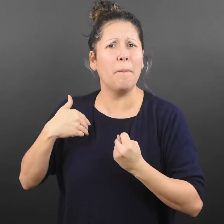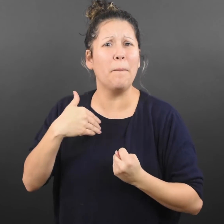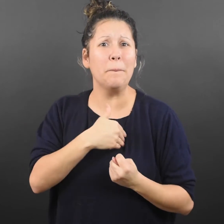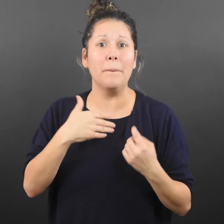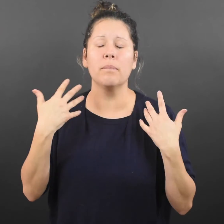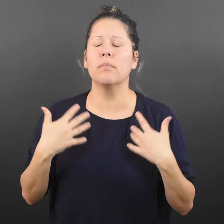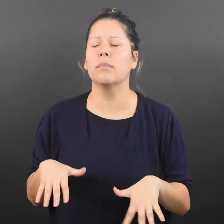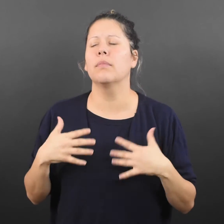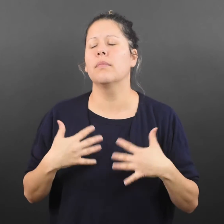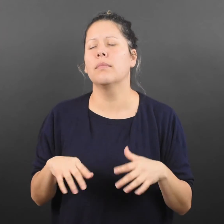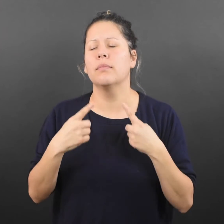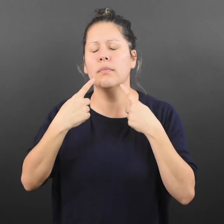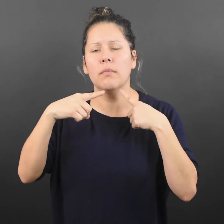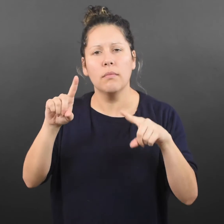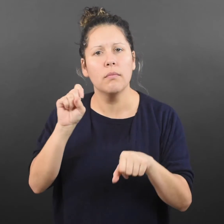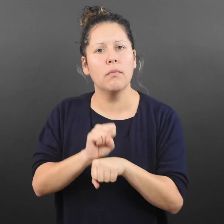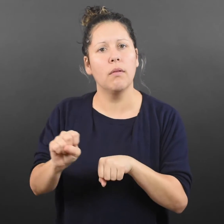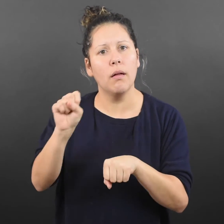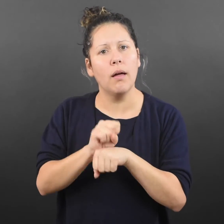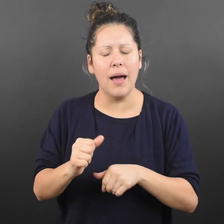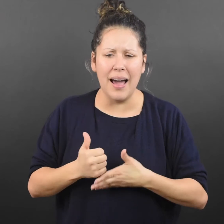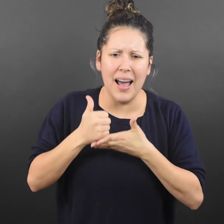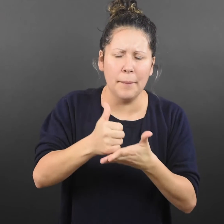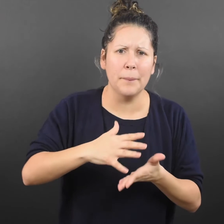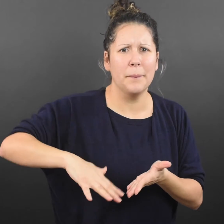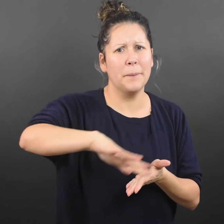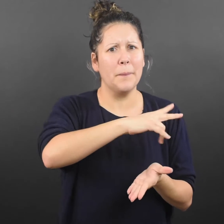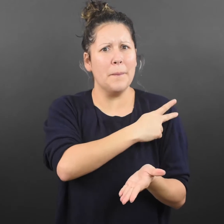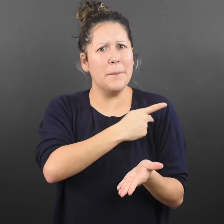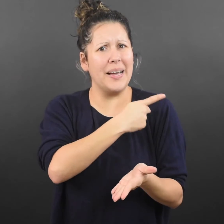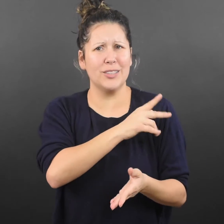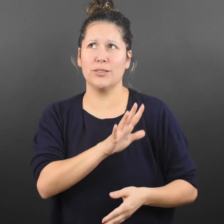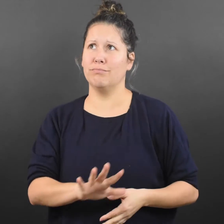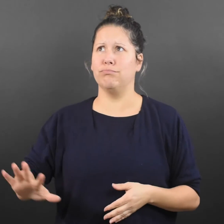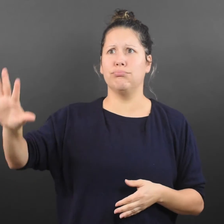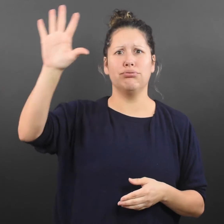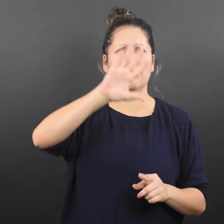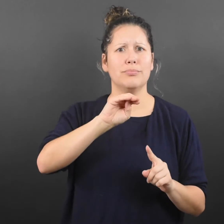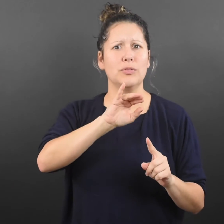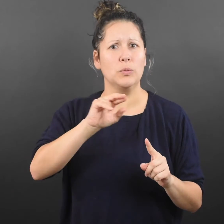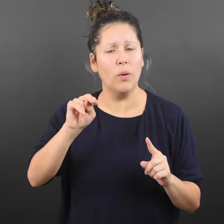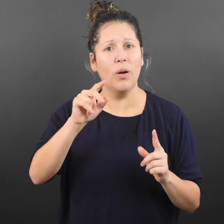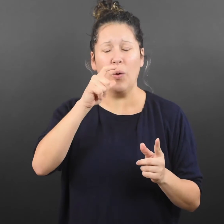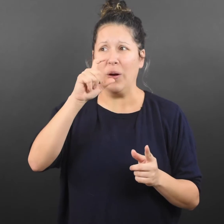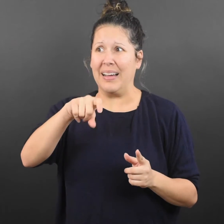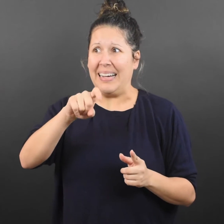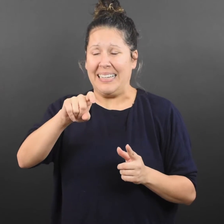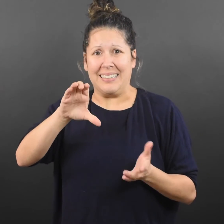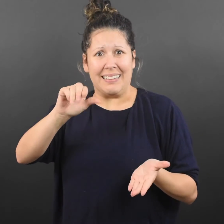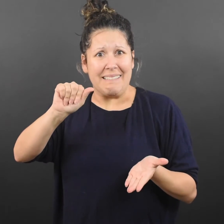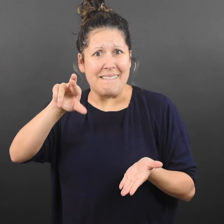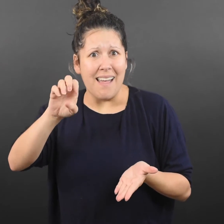traumatic injuries or critical illnesses than we would have been able to without federal support,”